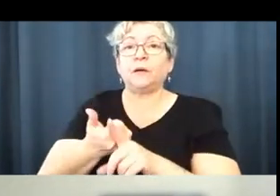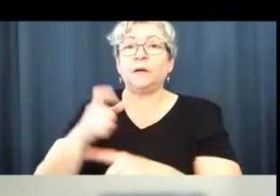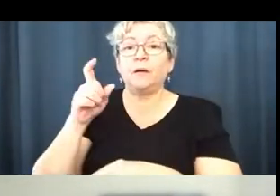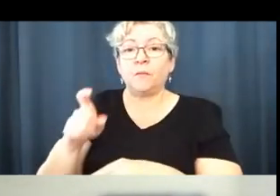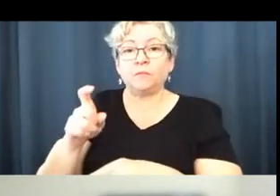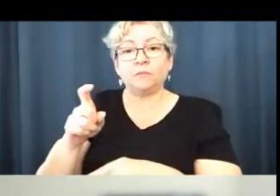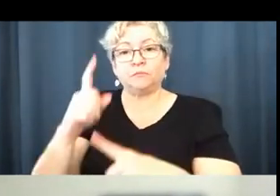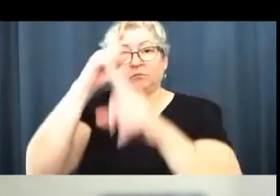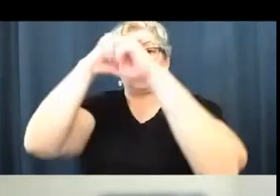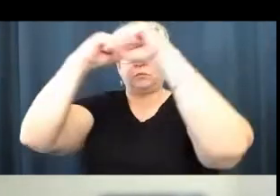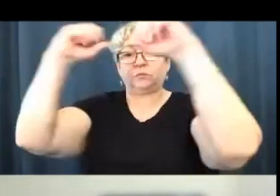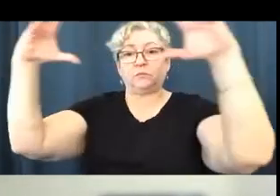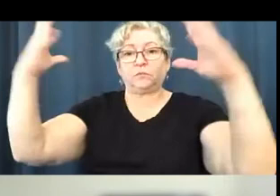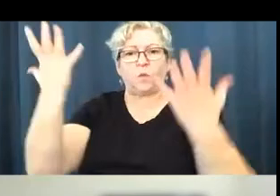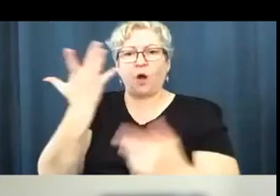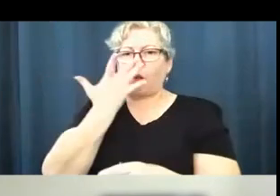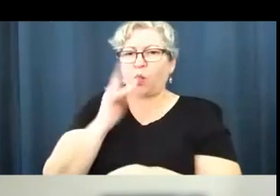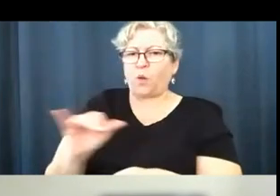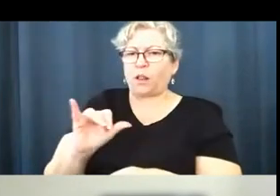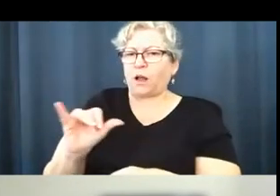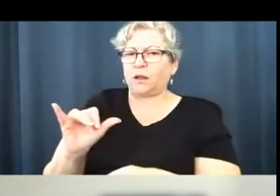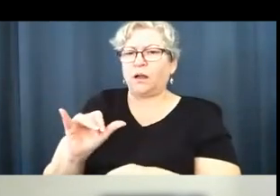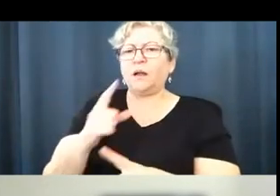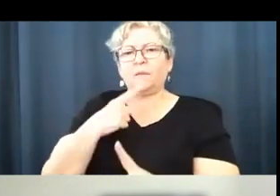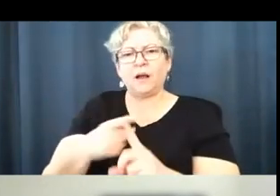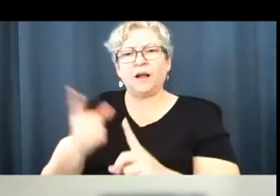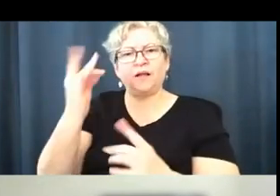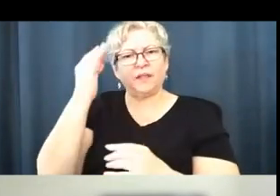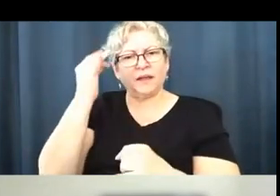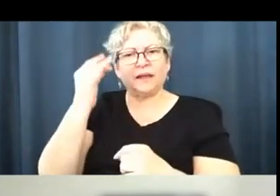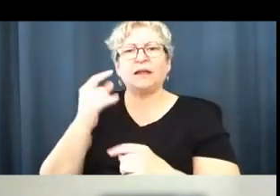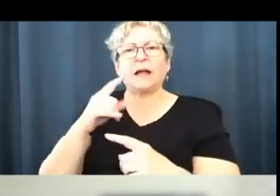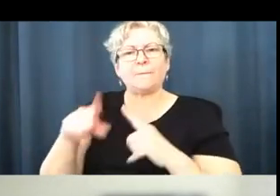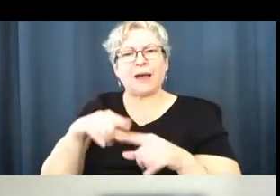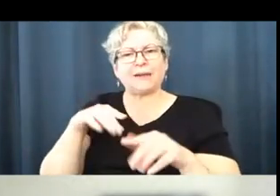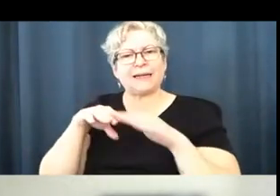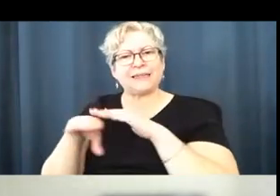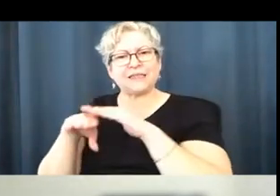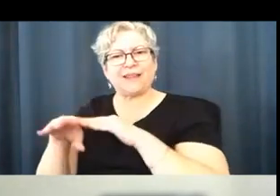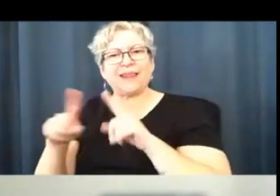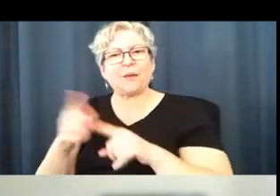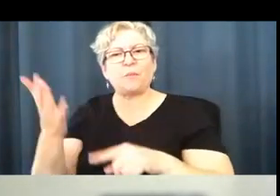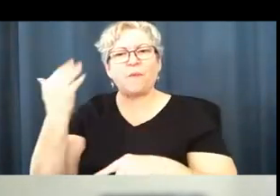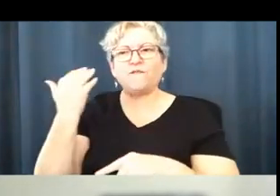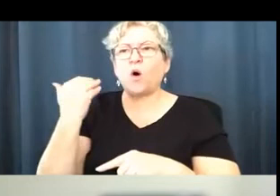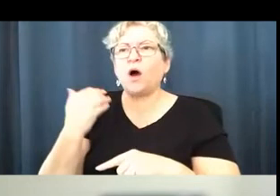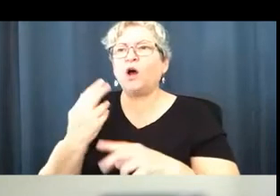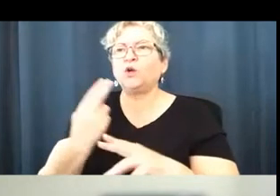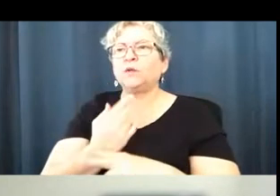of what it's gonna be, but that designer also has to be considered about accessibility like we talked about earlier. The use of color, right?